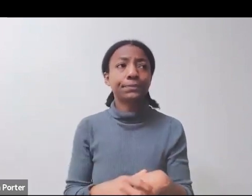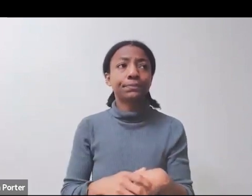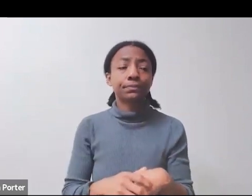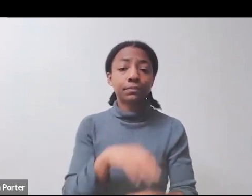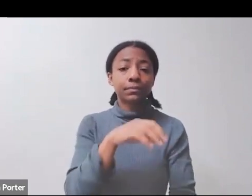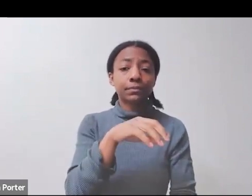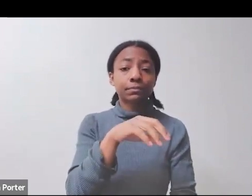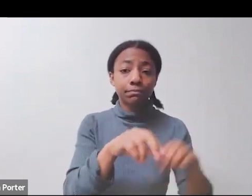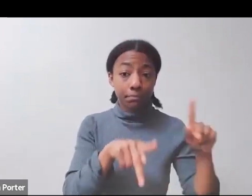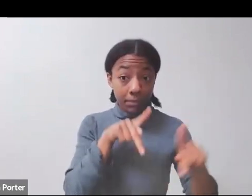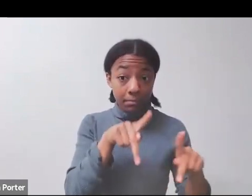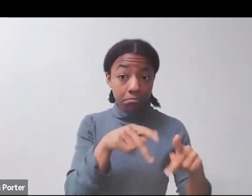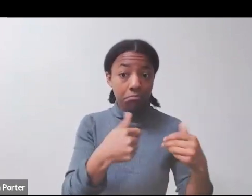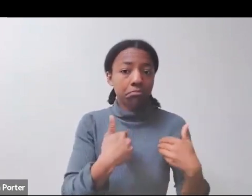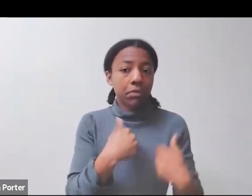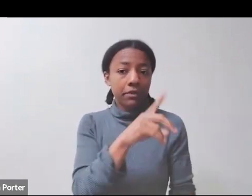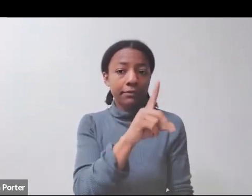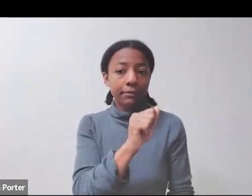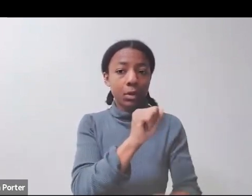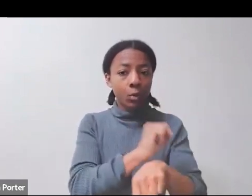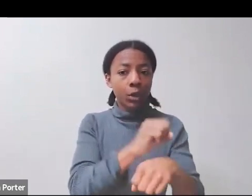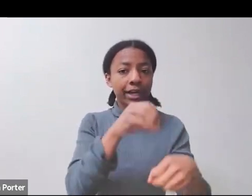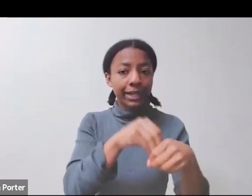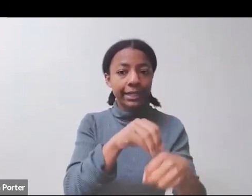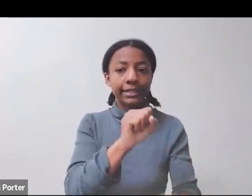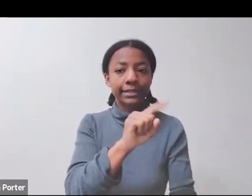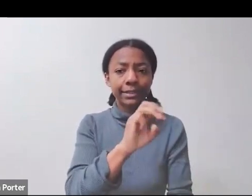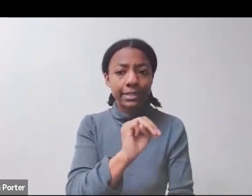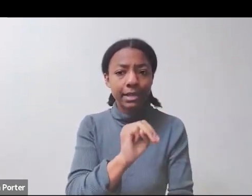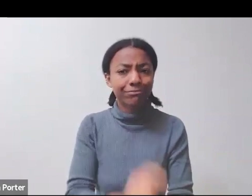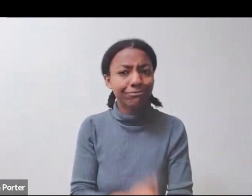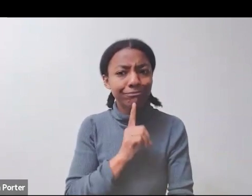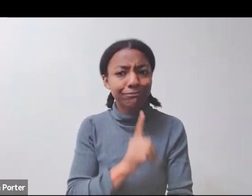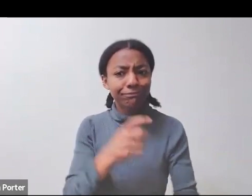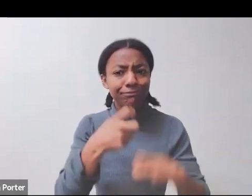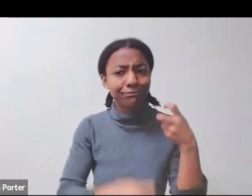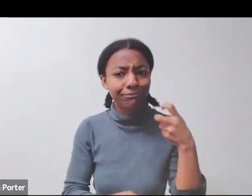in which finding statistics is even more difficult. Personally, I wanted to ask the question